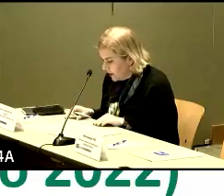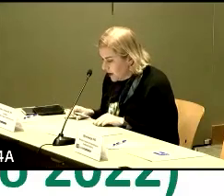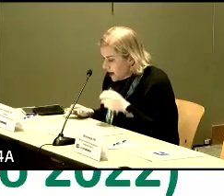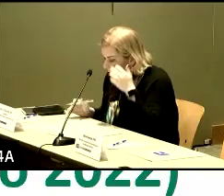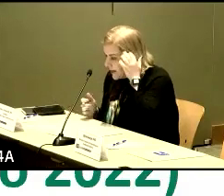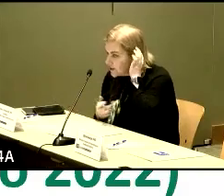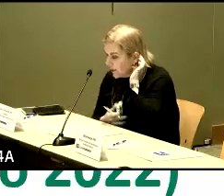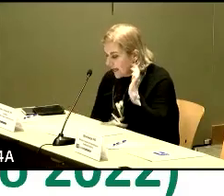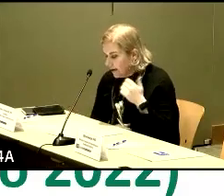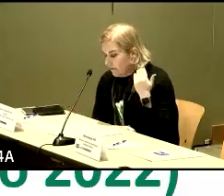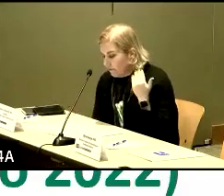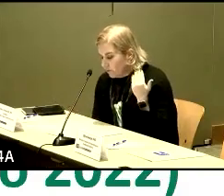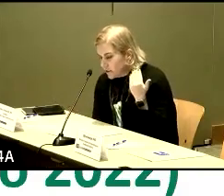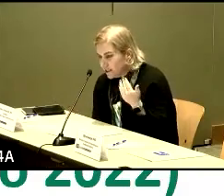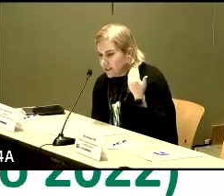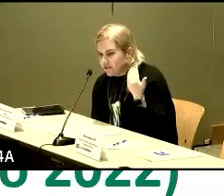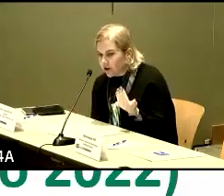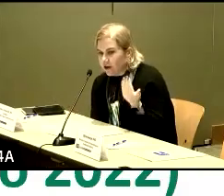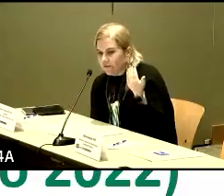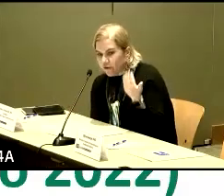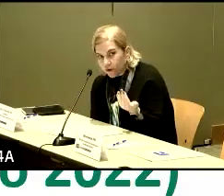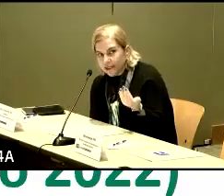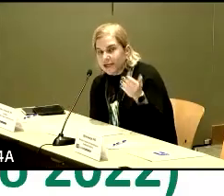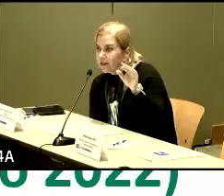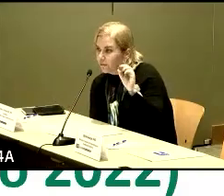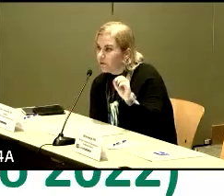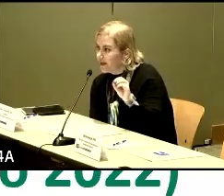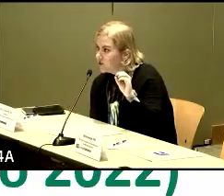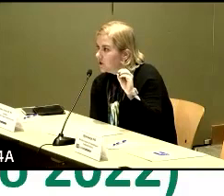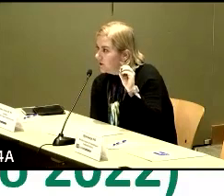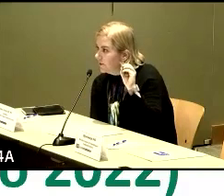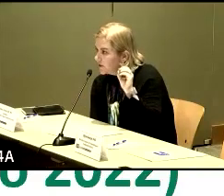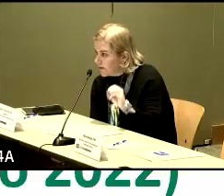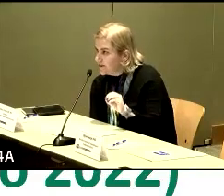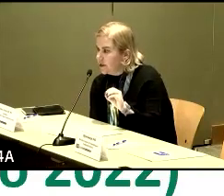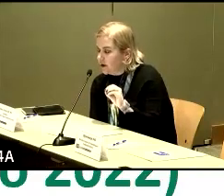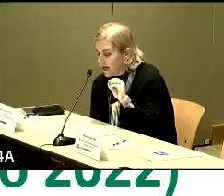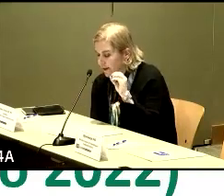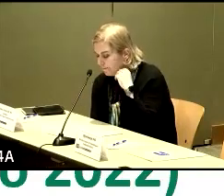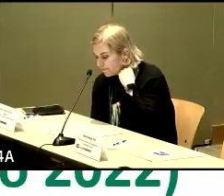And so, again, CDC is very focused on the prevention space here.